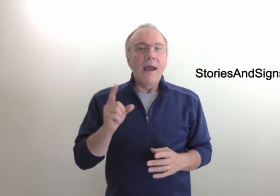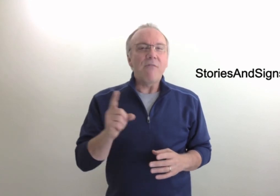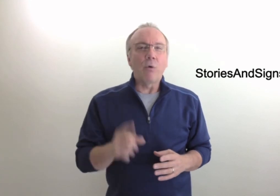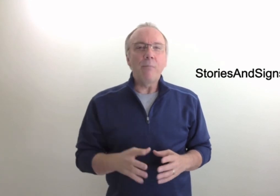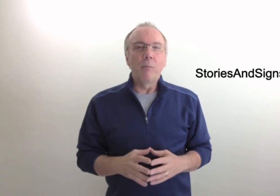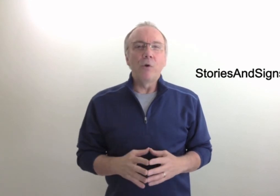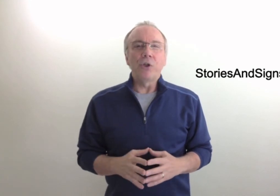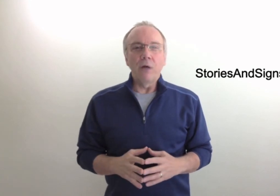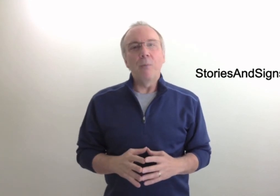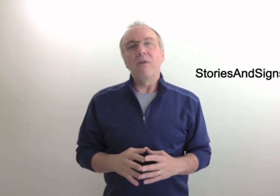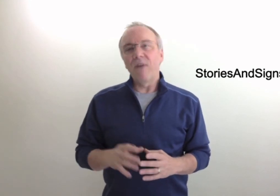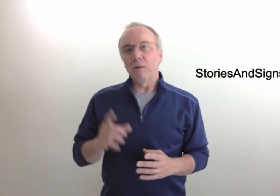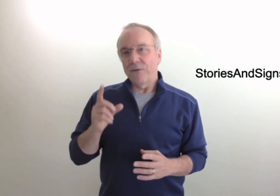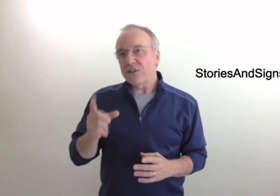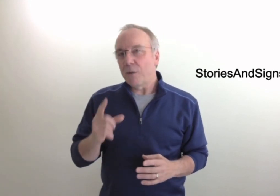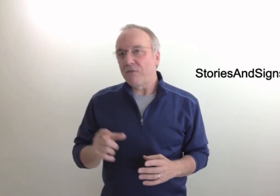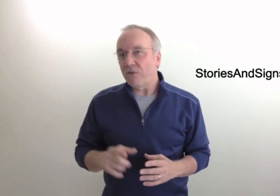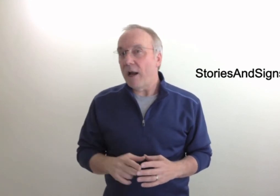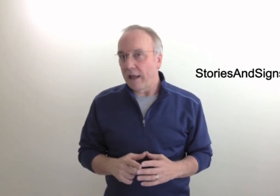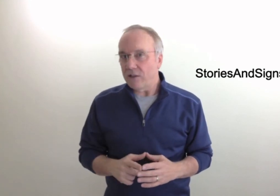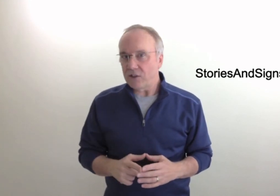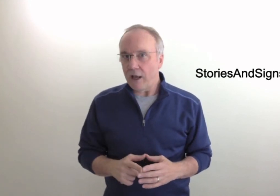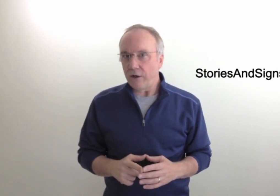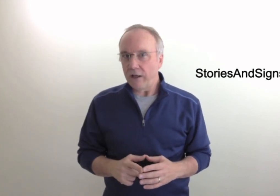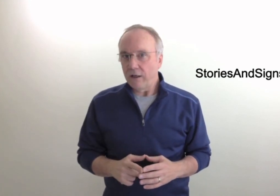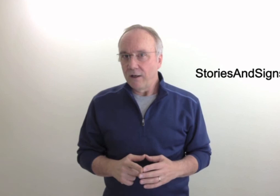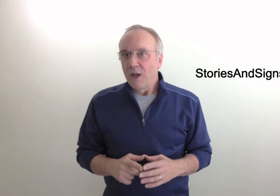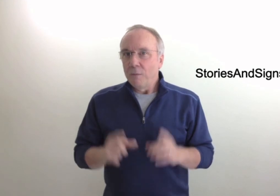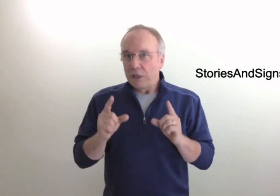I have a great promotion that will be available this coming Friday and Saturday.